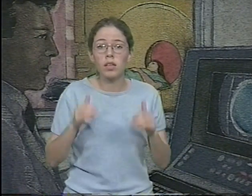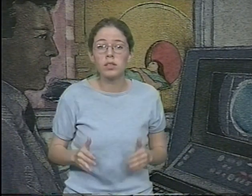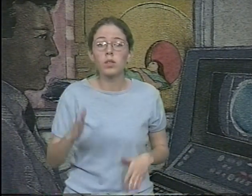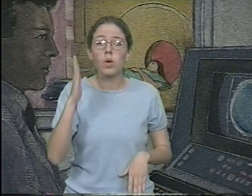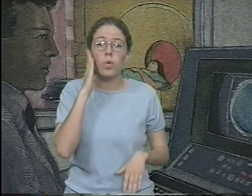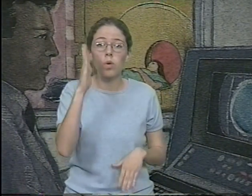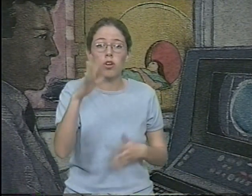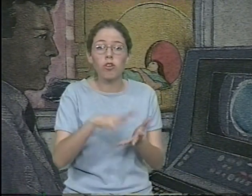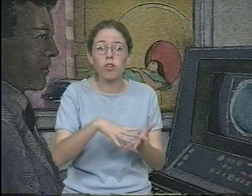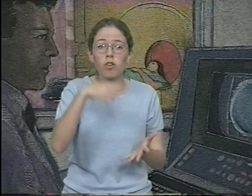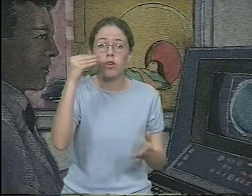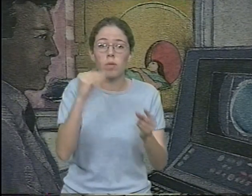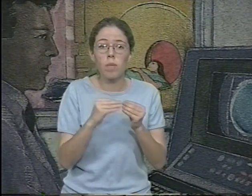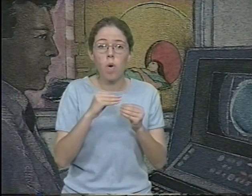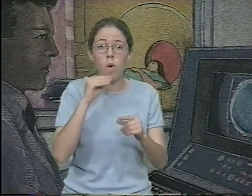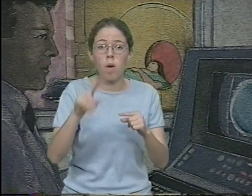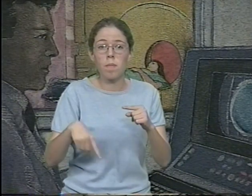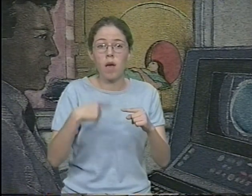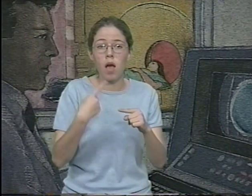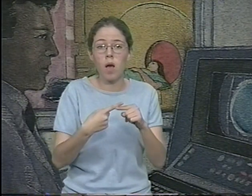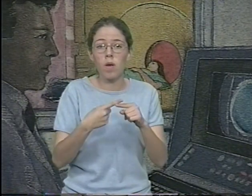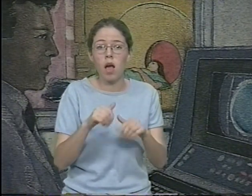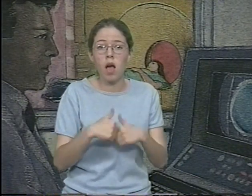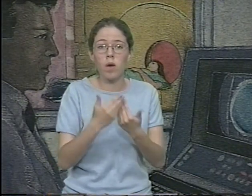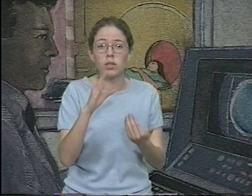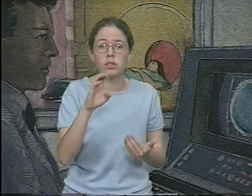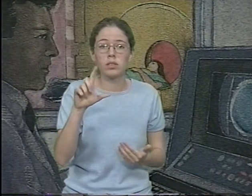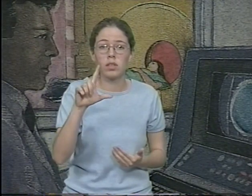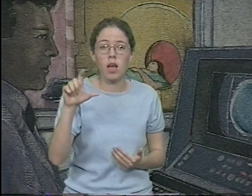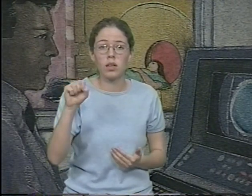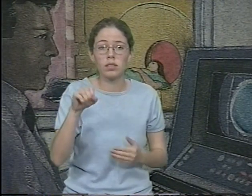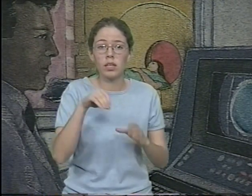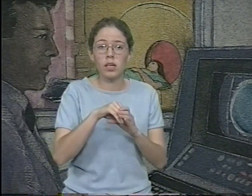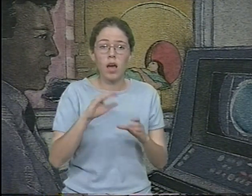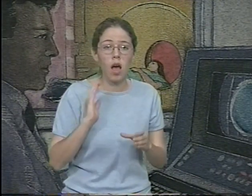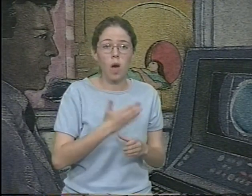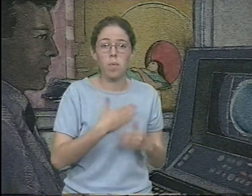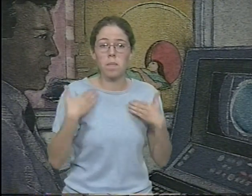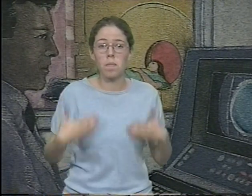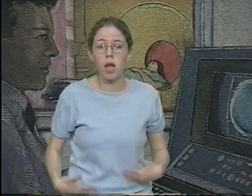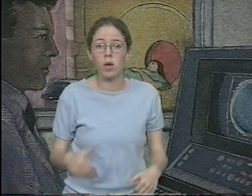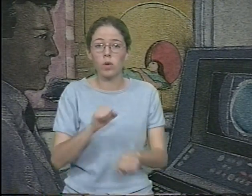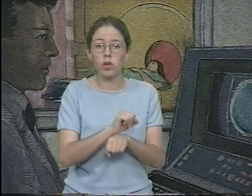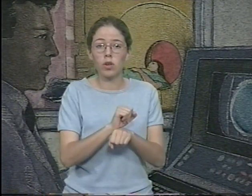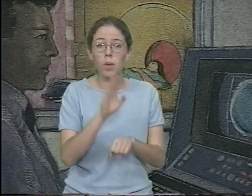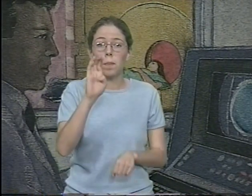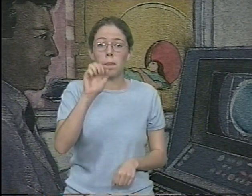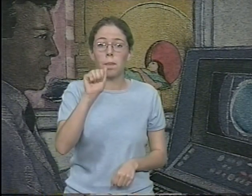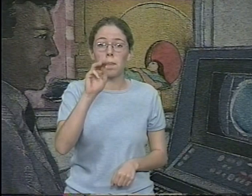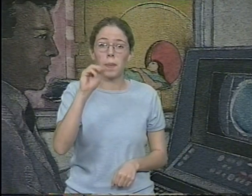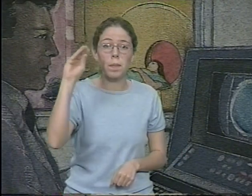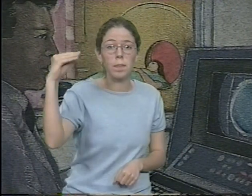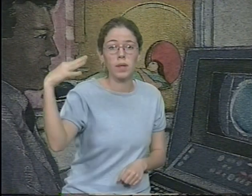will learn more about how cells in our bodies work. Its beams will also be used to study chemical